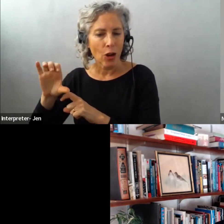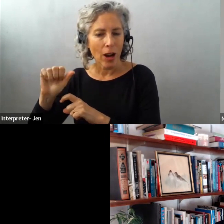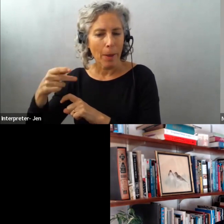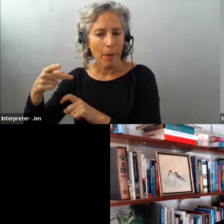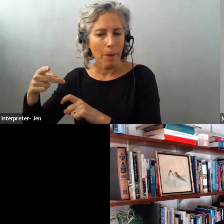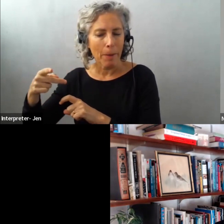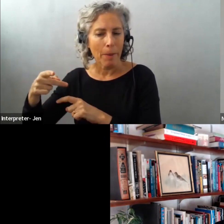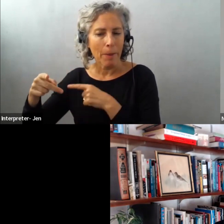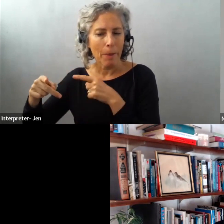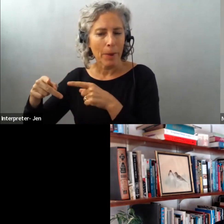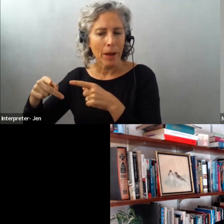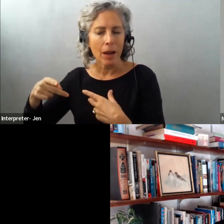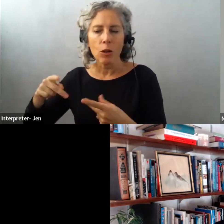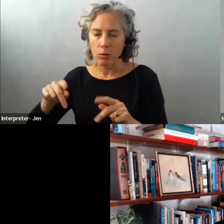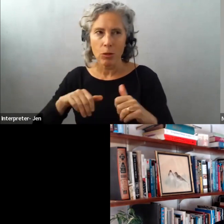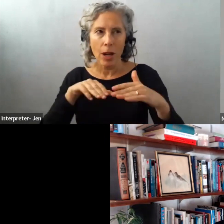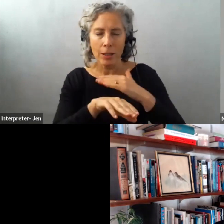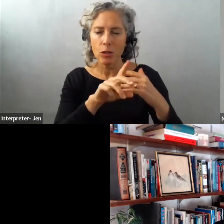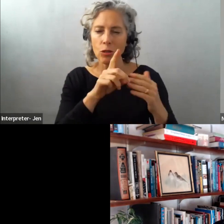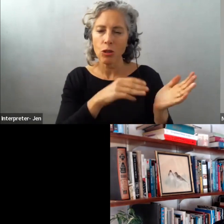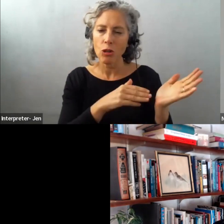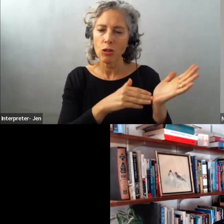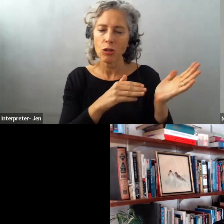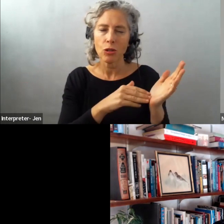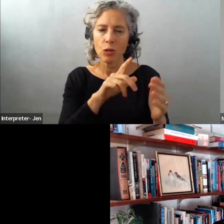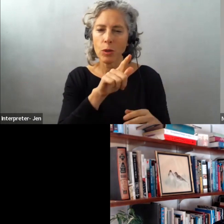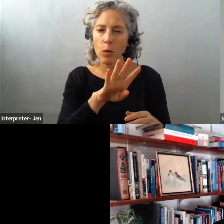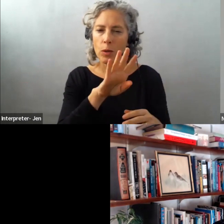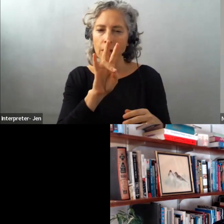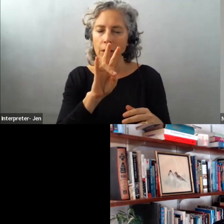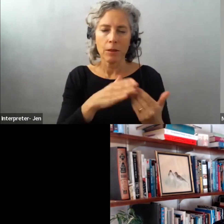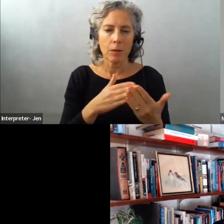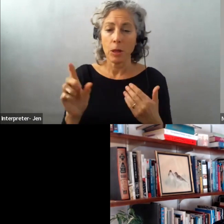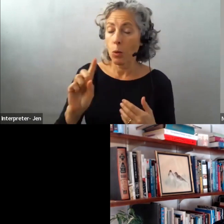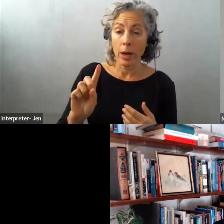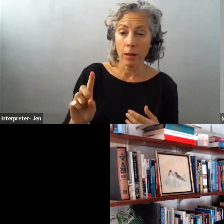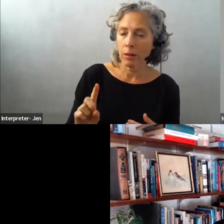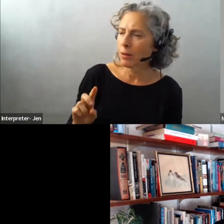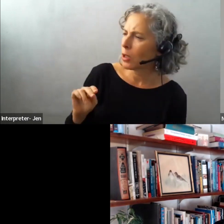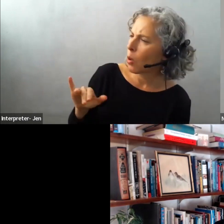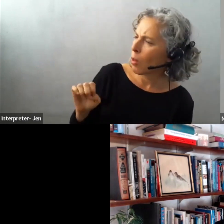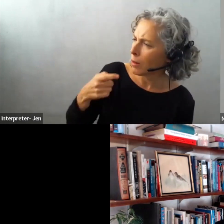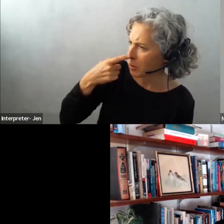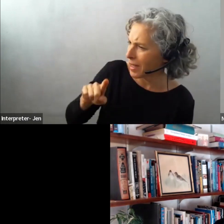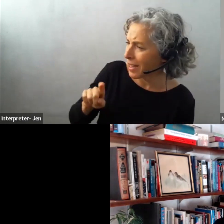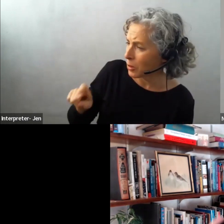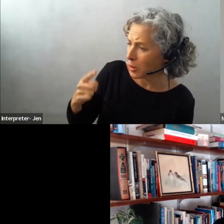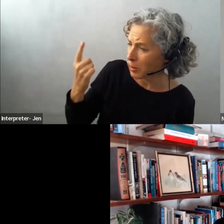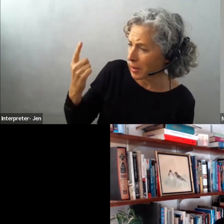access doctors 24/7, from wherever they are. Alixe Bonardi: Can I ask you a question? We're getting